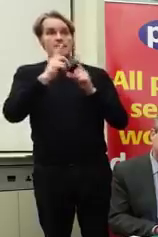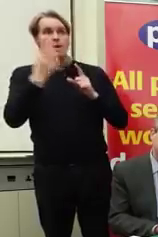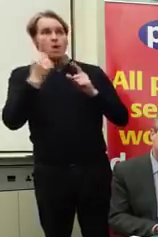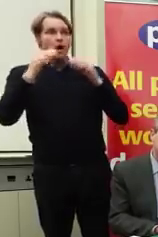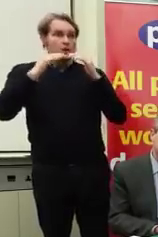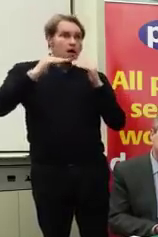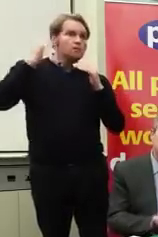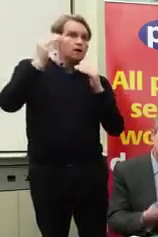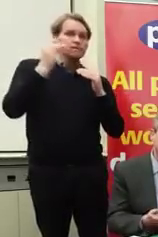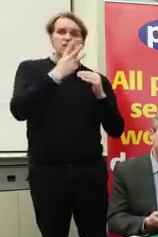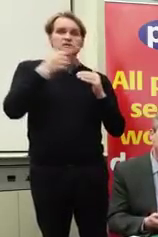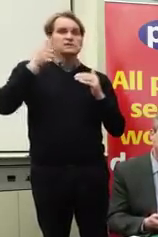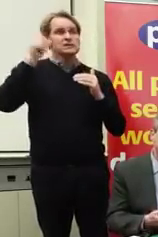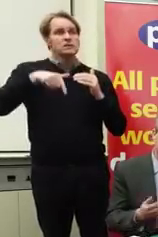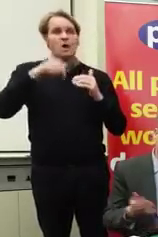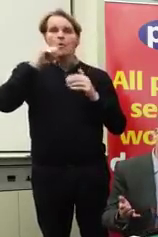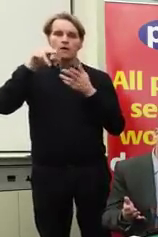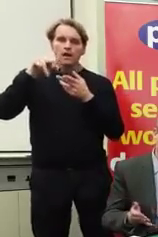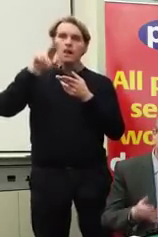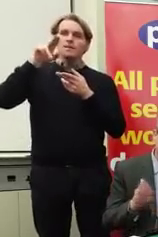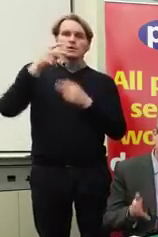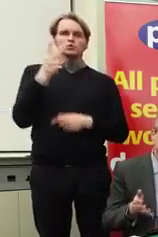think we have to say that if in Scotland the government there has been able to